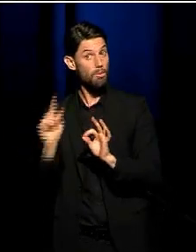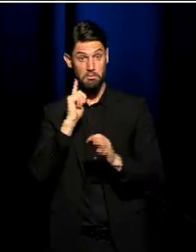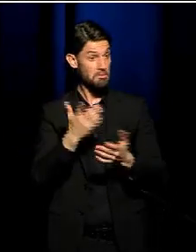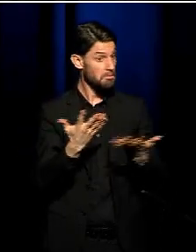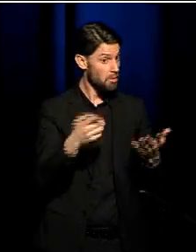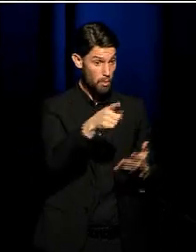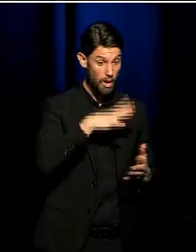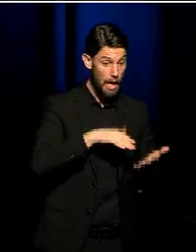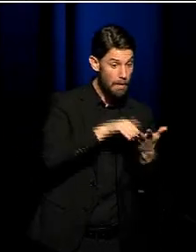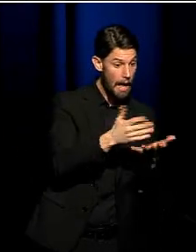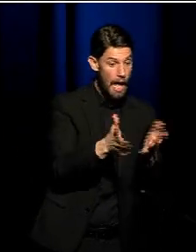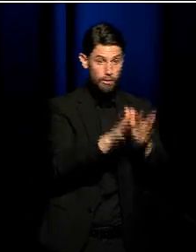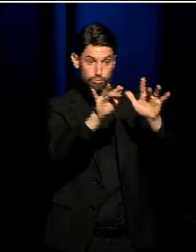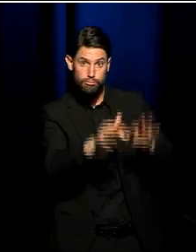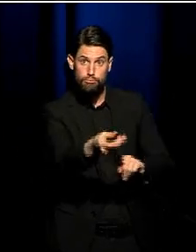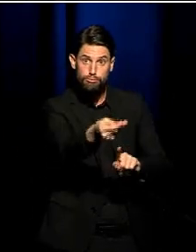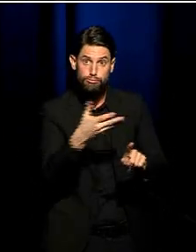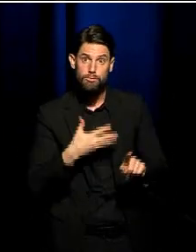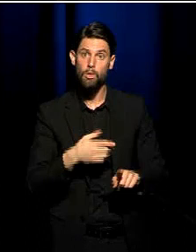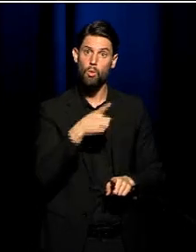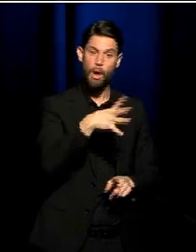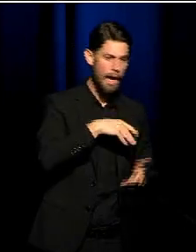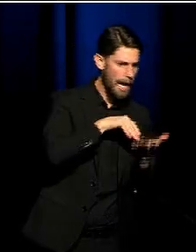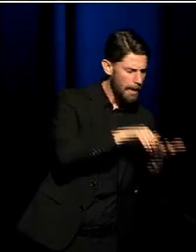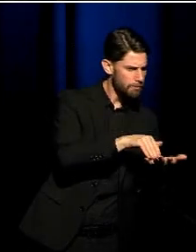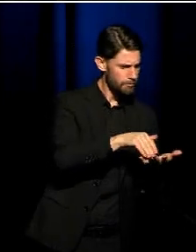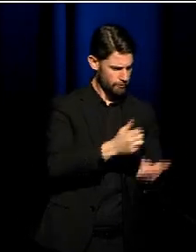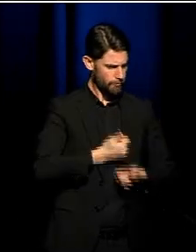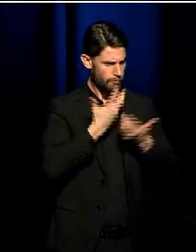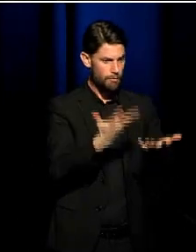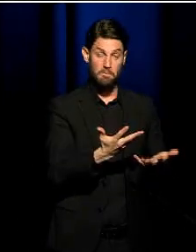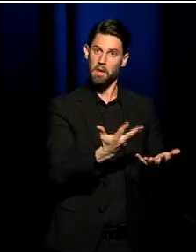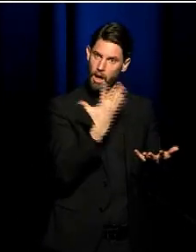trauma-informed and culturally safe. It will be delivered nationally and will